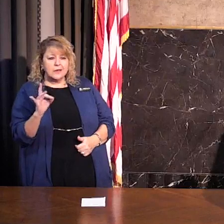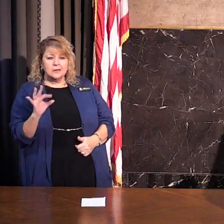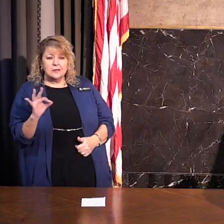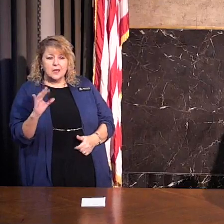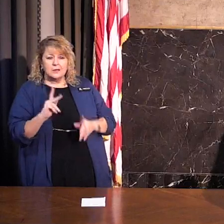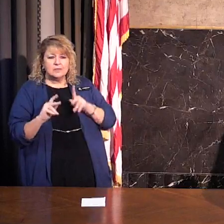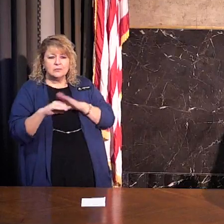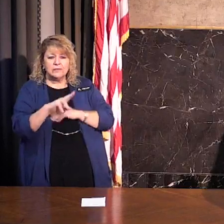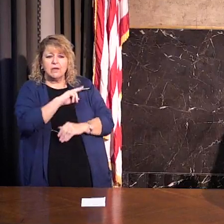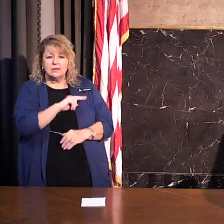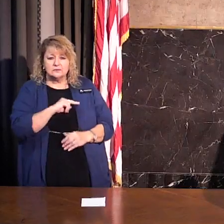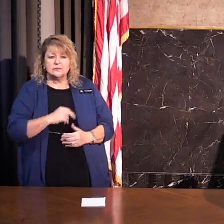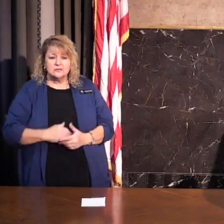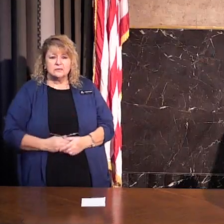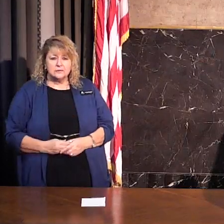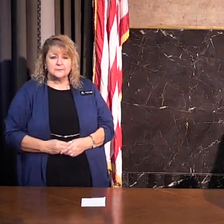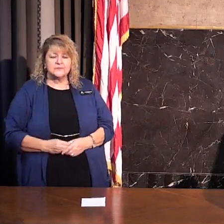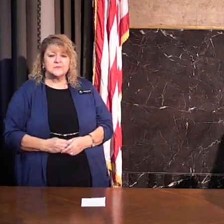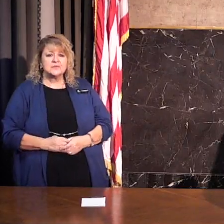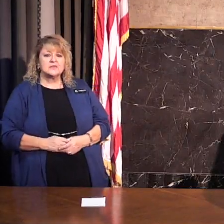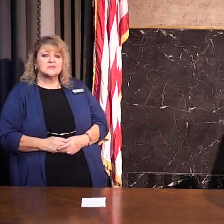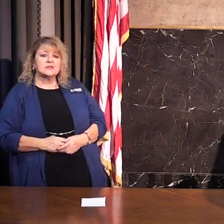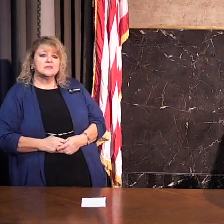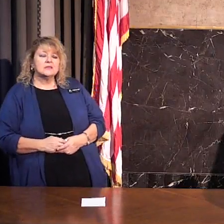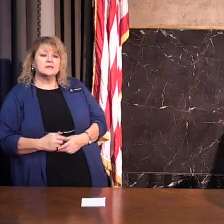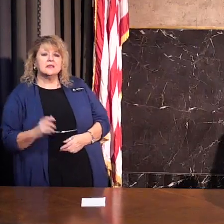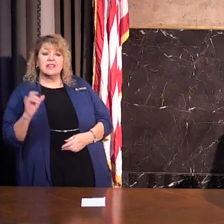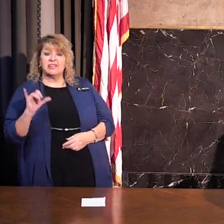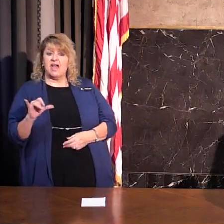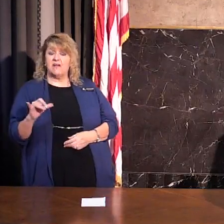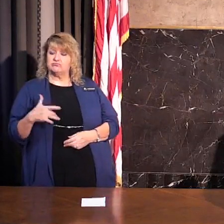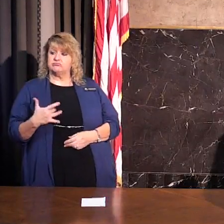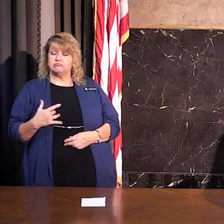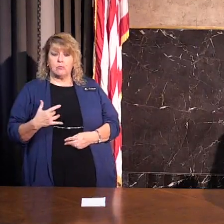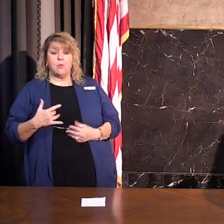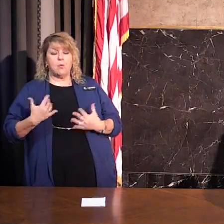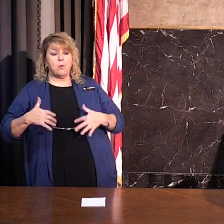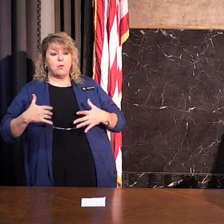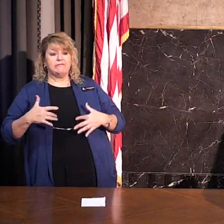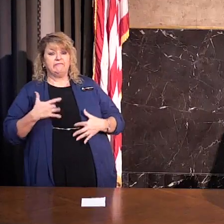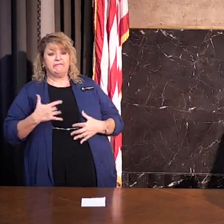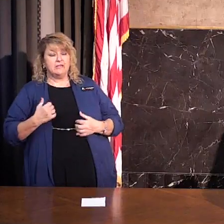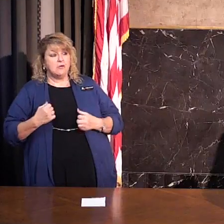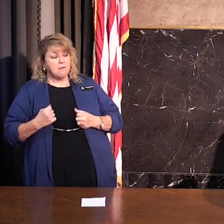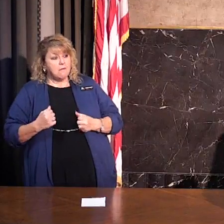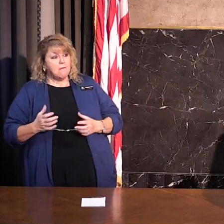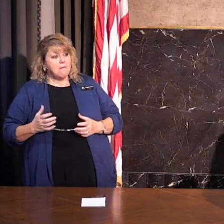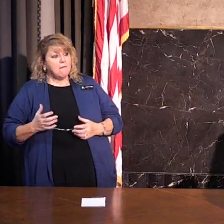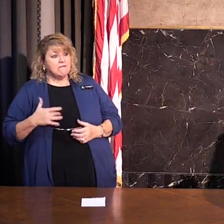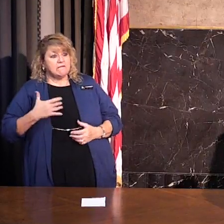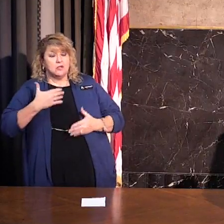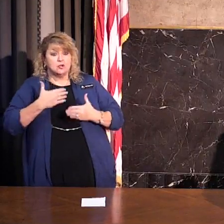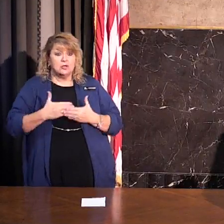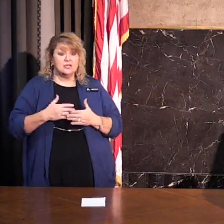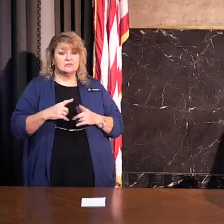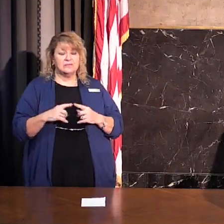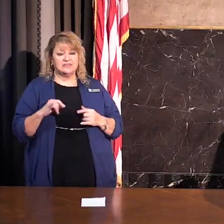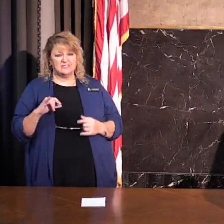989 Hospitalized COVID patients Um that's encouraging that we've made that progress but